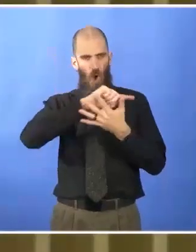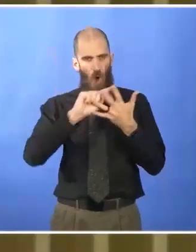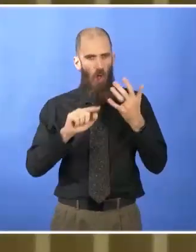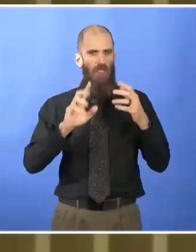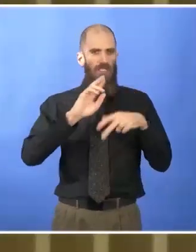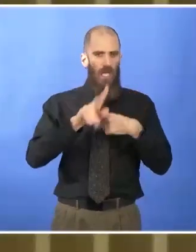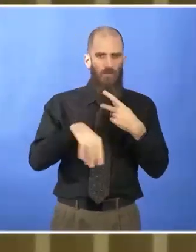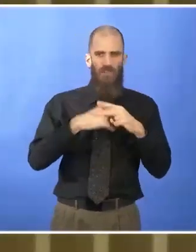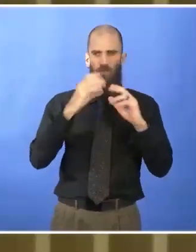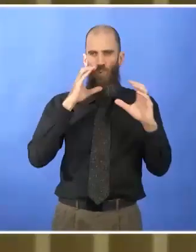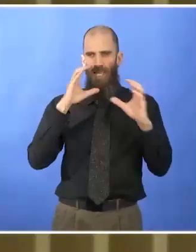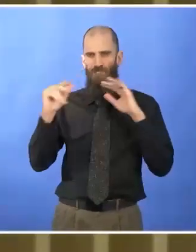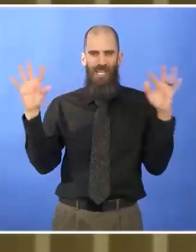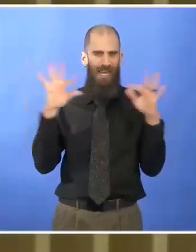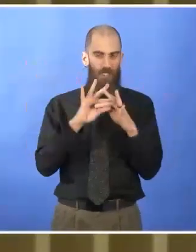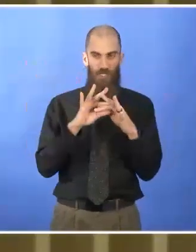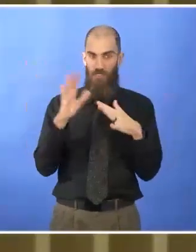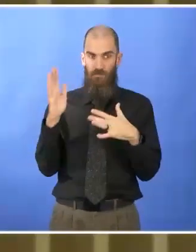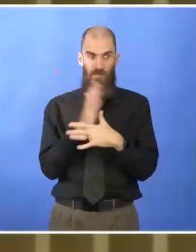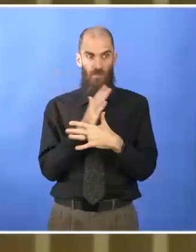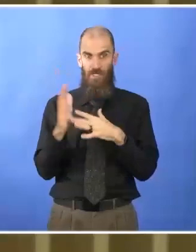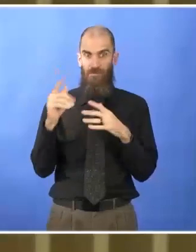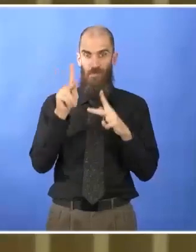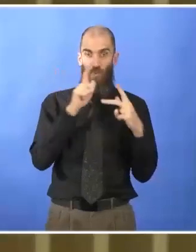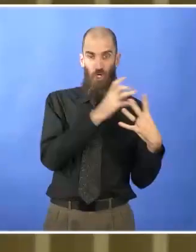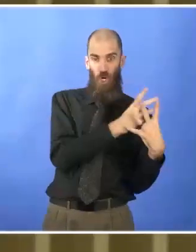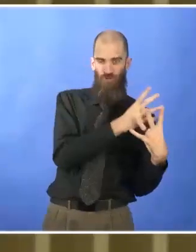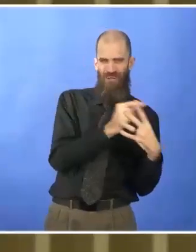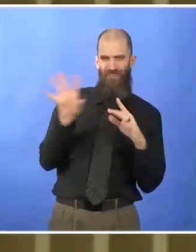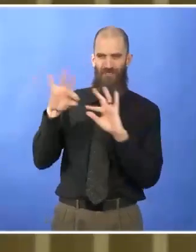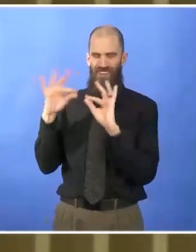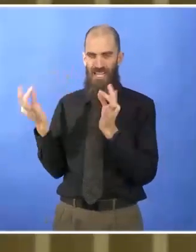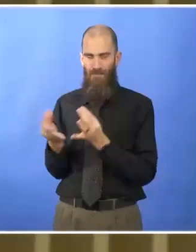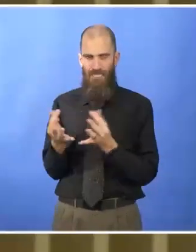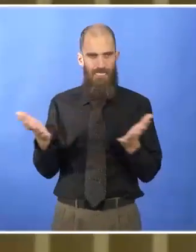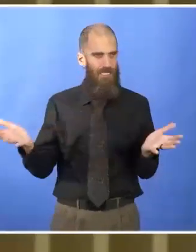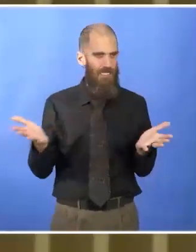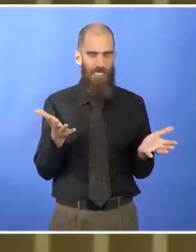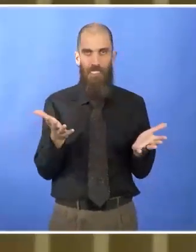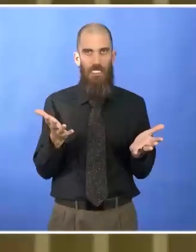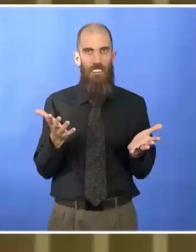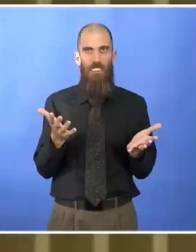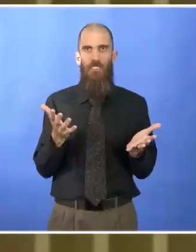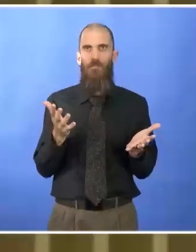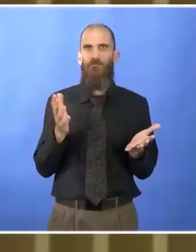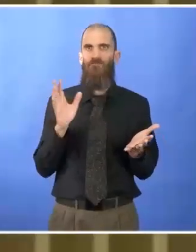THEIR FAMILY IS NOT PART OF THE SENTENCE THAT THEY RECEIVE.